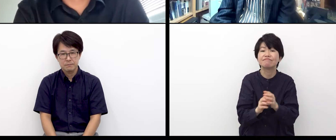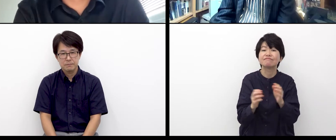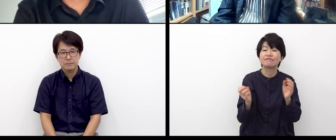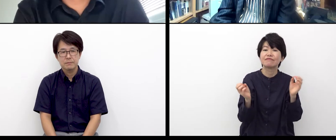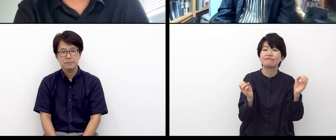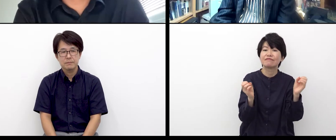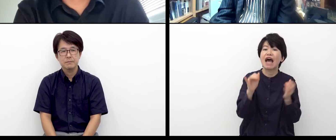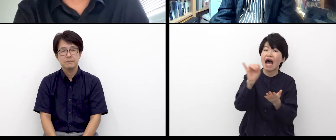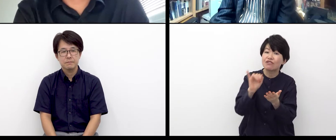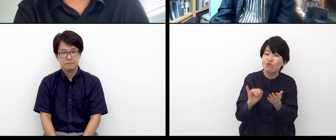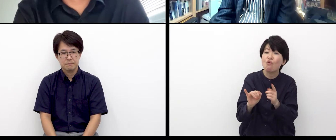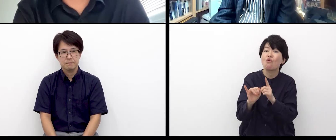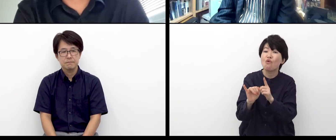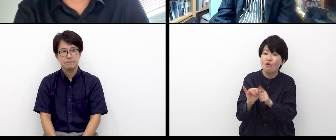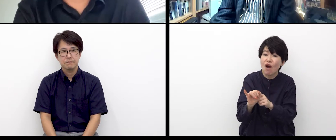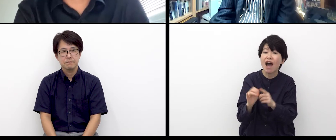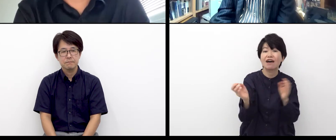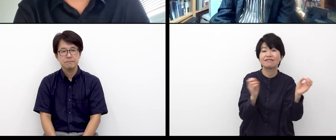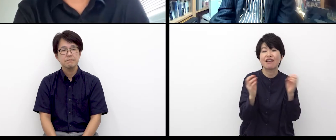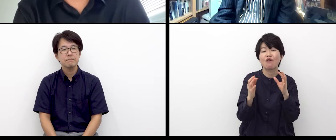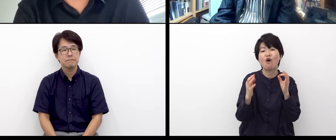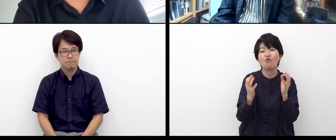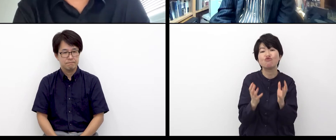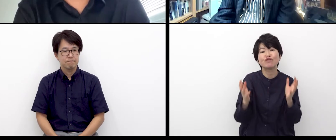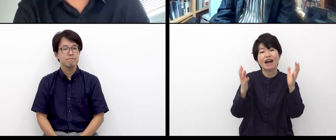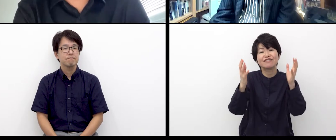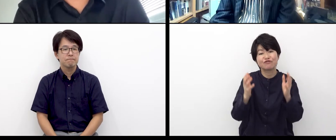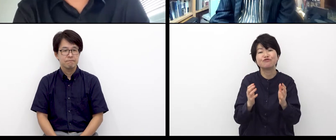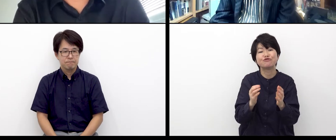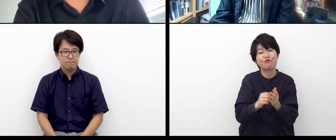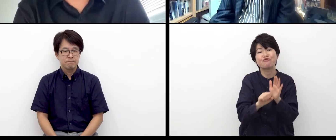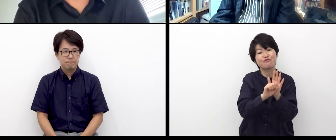to work as a tool to enrich the dialogue.